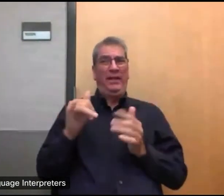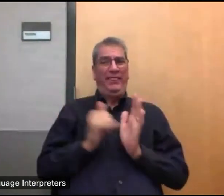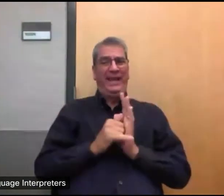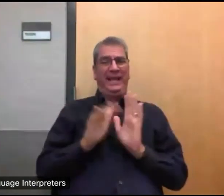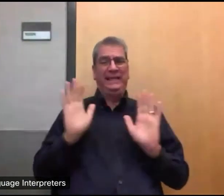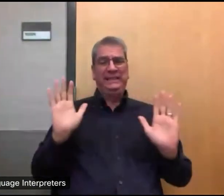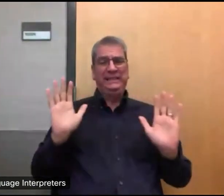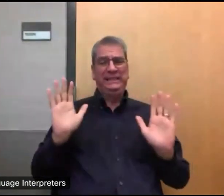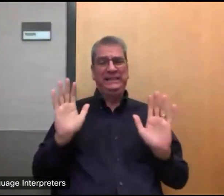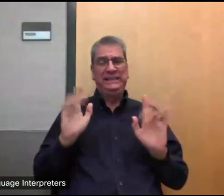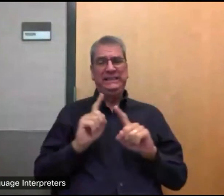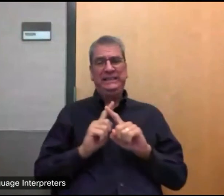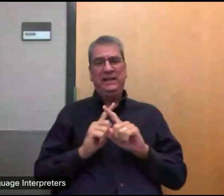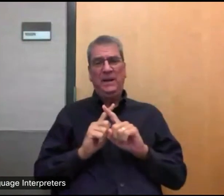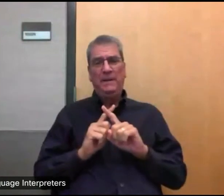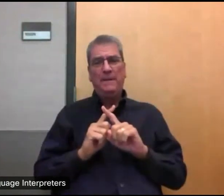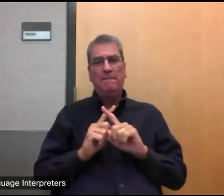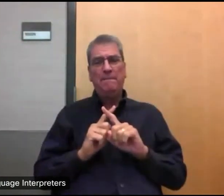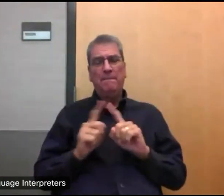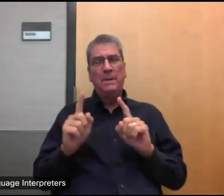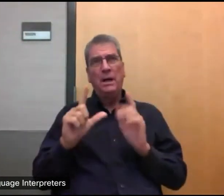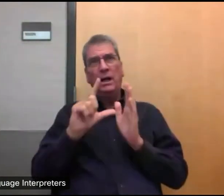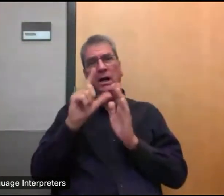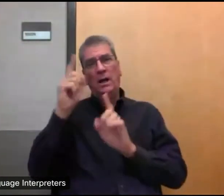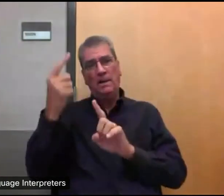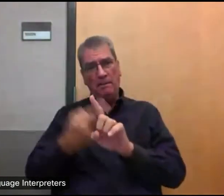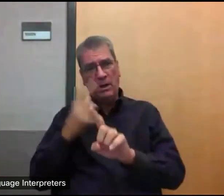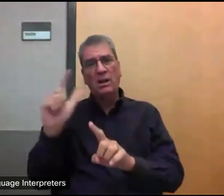and and then within probably a month later, we were doing it.